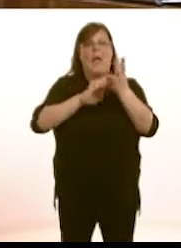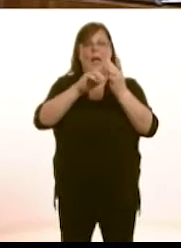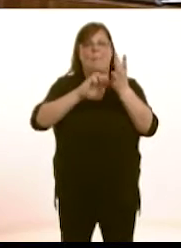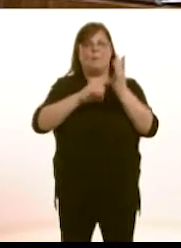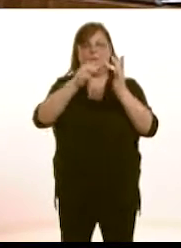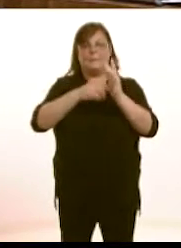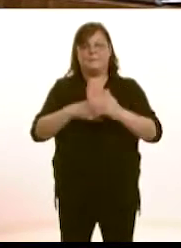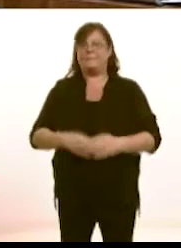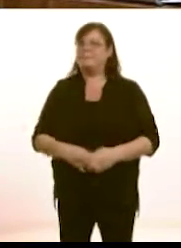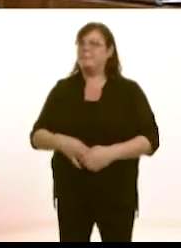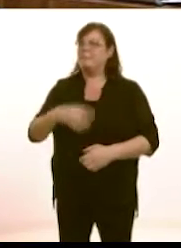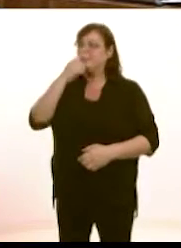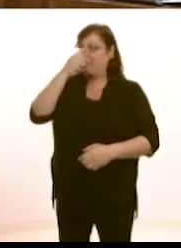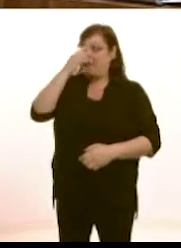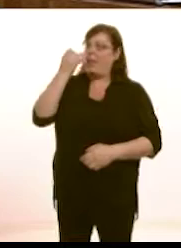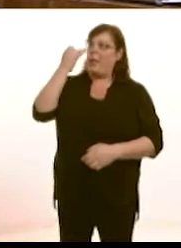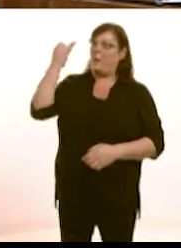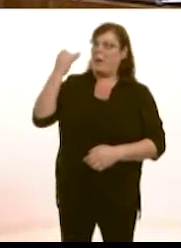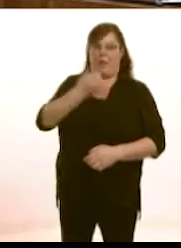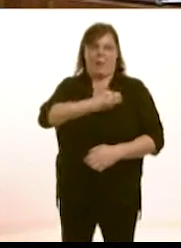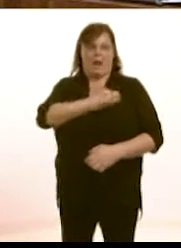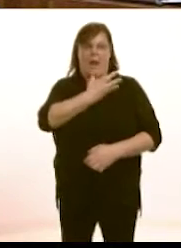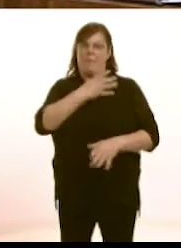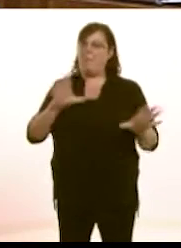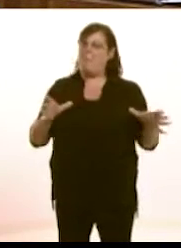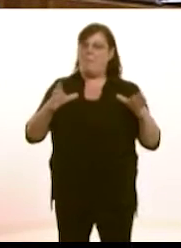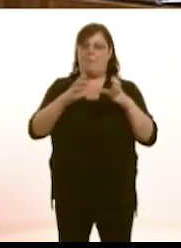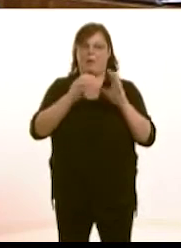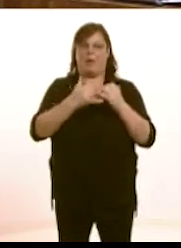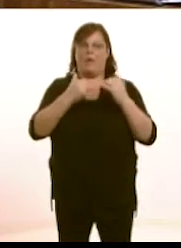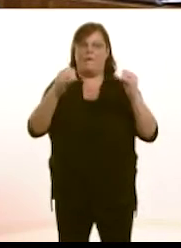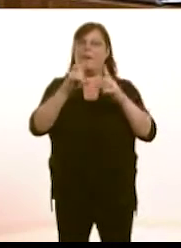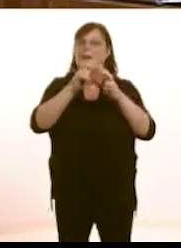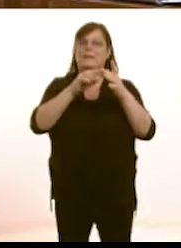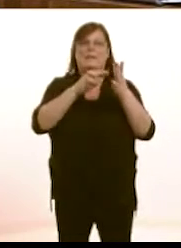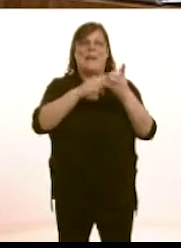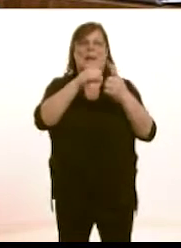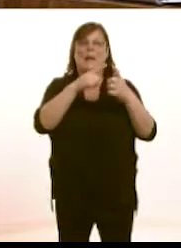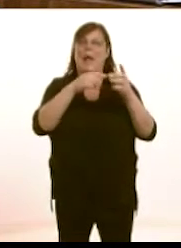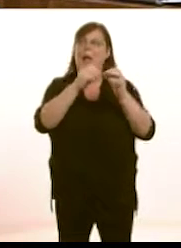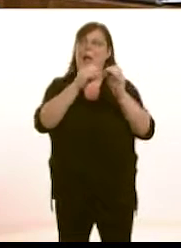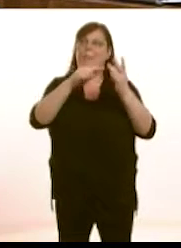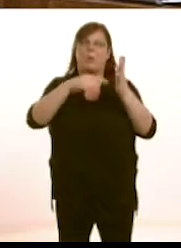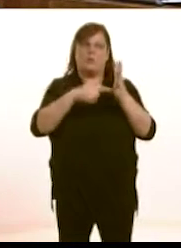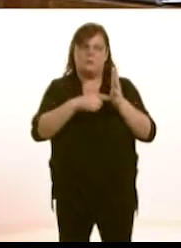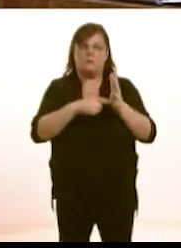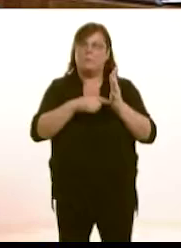First Minister, last week at the Labour Party conference, Diane Abbott, the shadow health